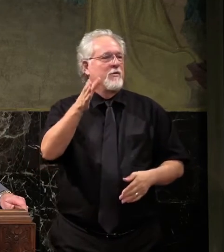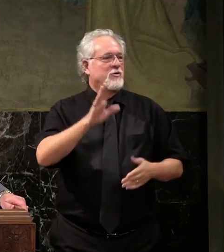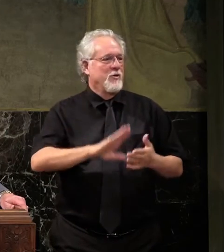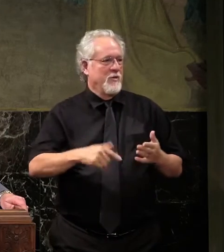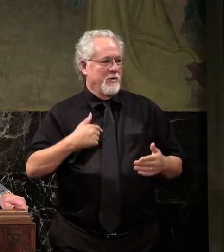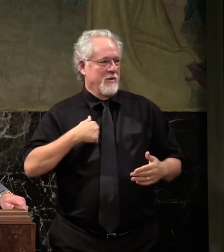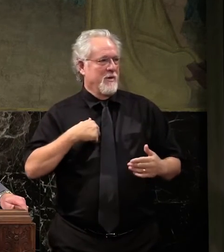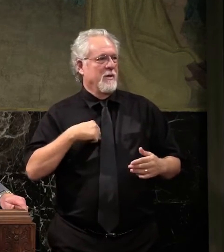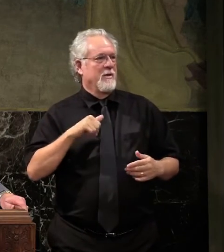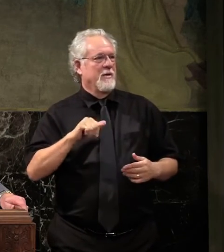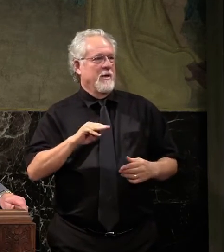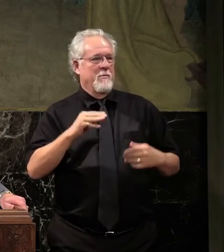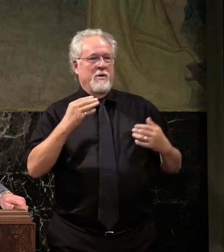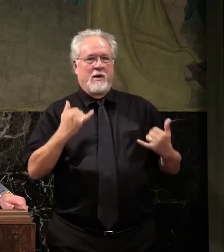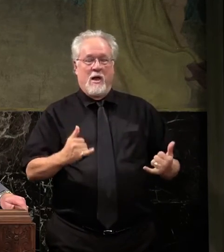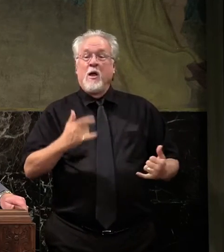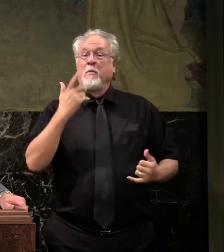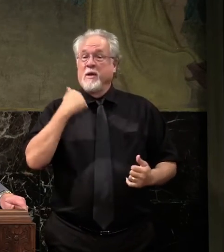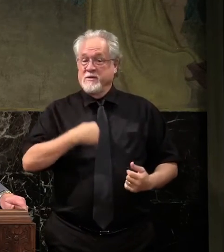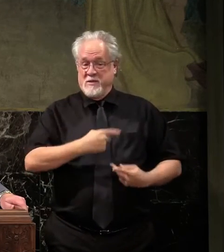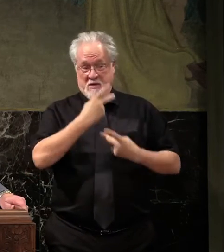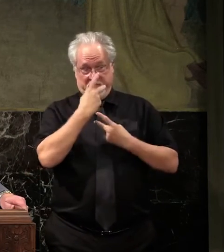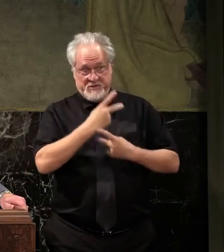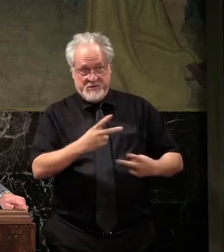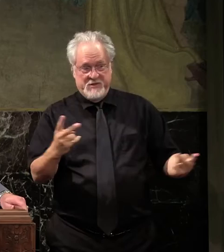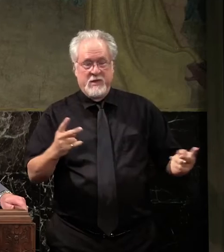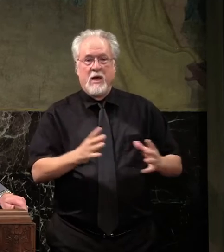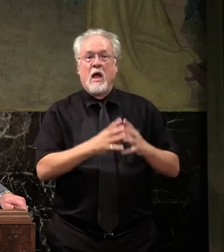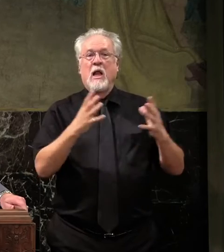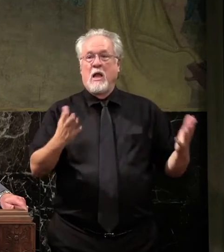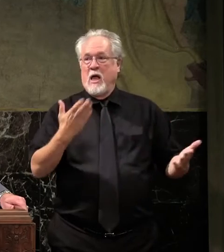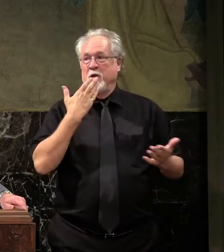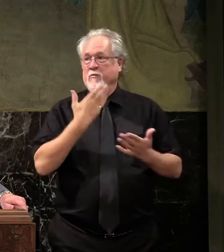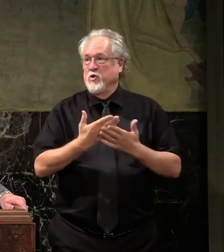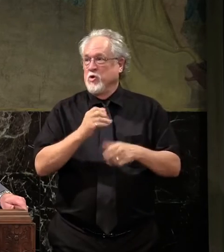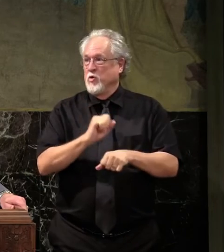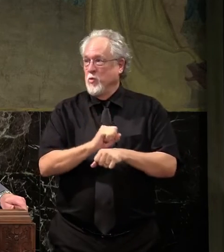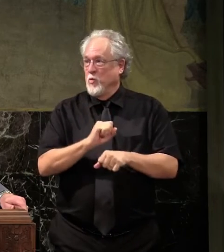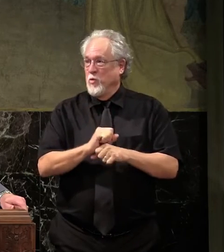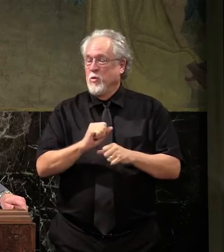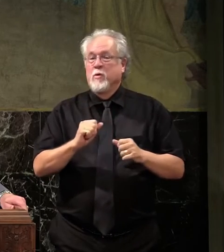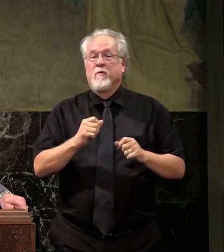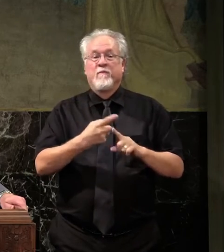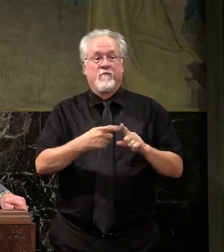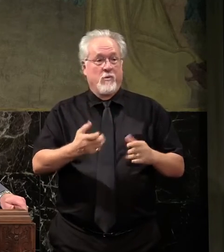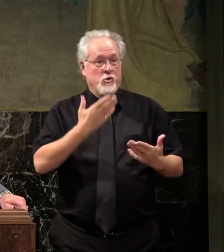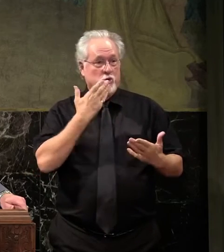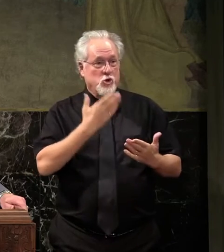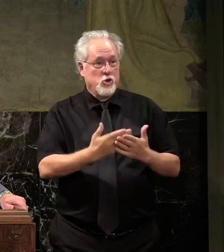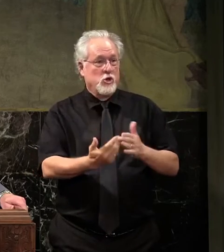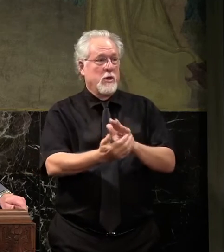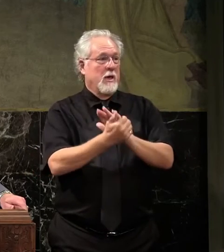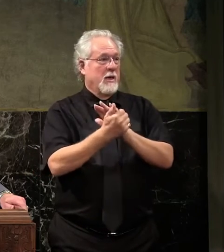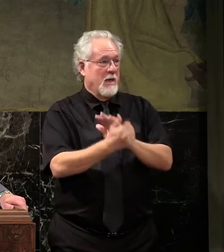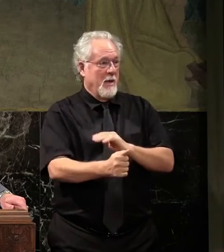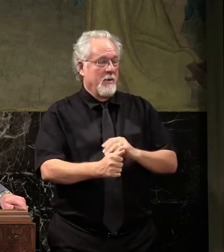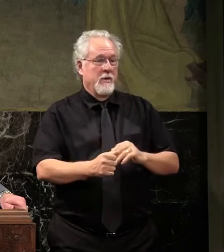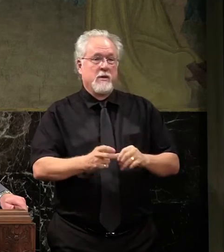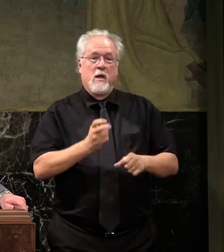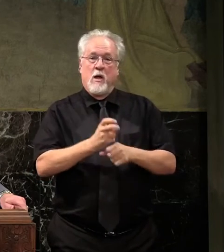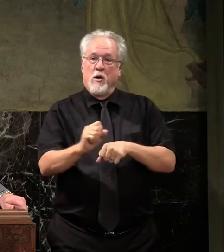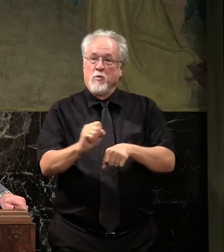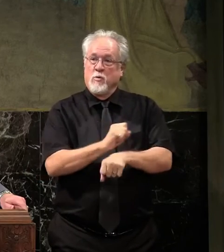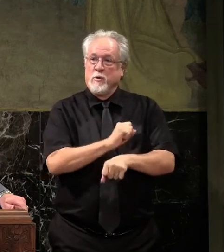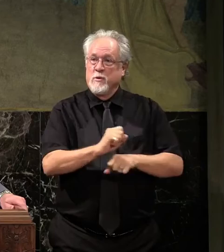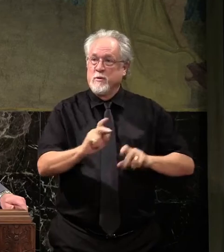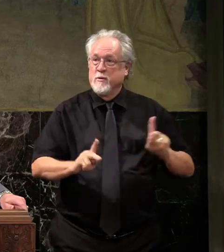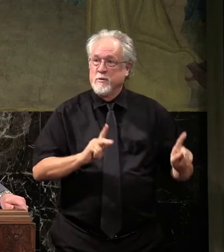because I have seen a lot of good work by good competent diligent people in the